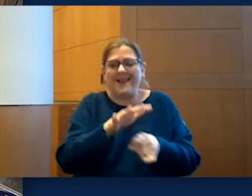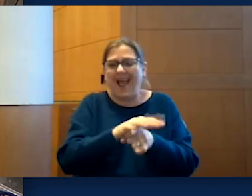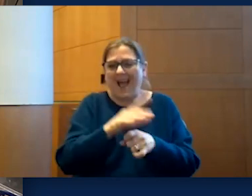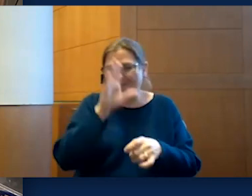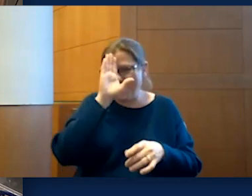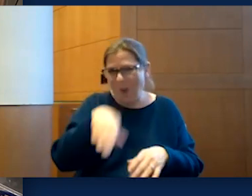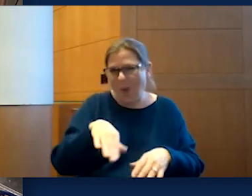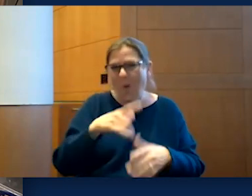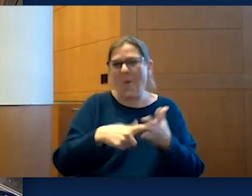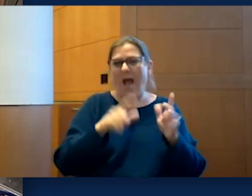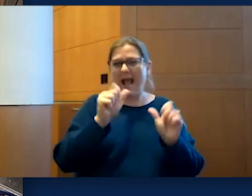My husband tells me that's not a hobby. If you could give me all day, I would just work out. He's like... that's not a hobby. I'm like... whatever.